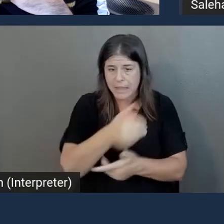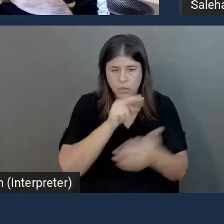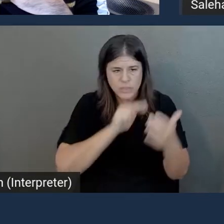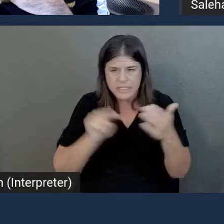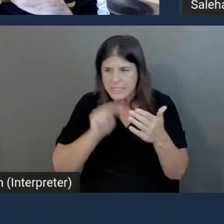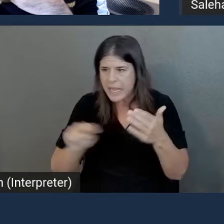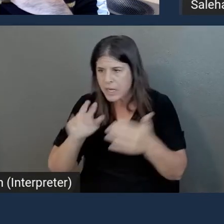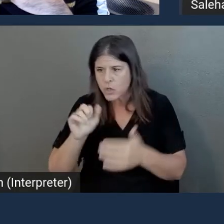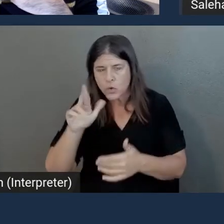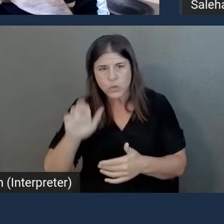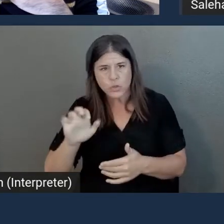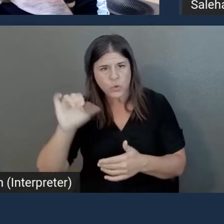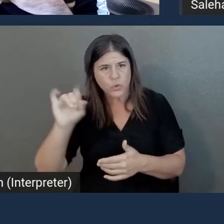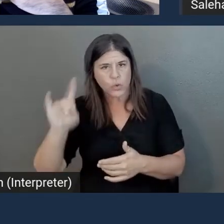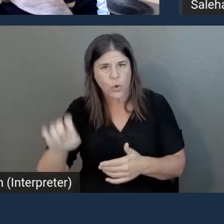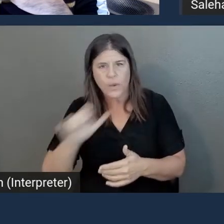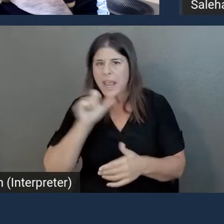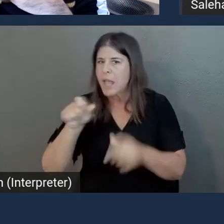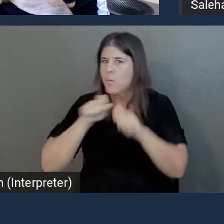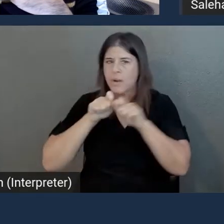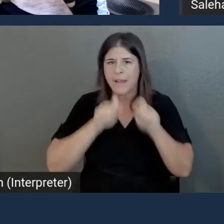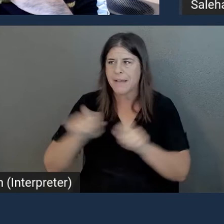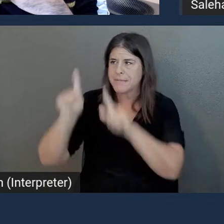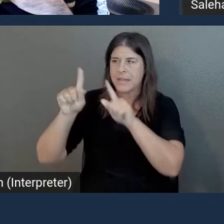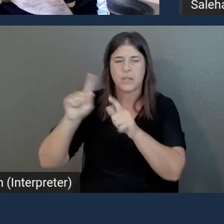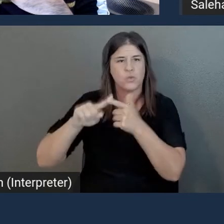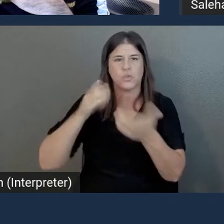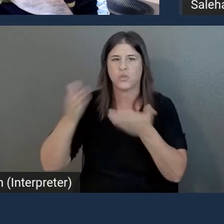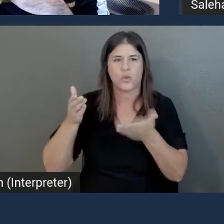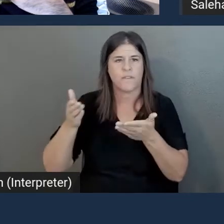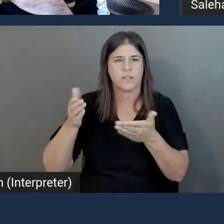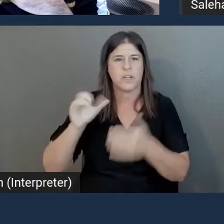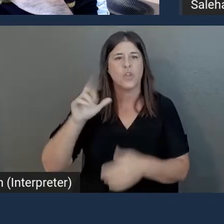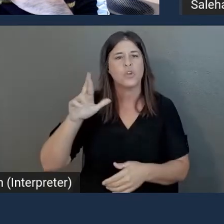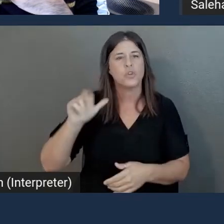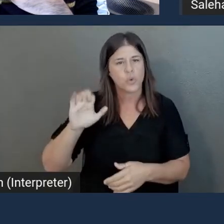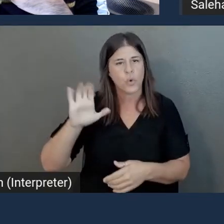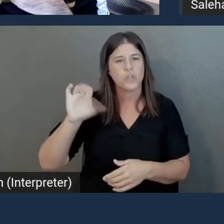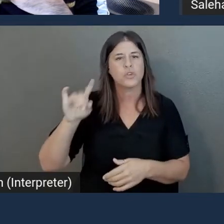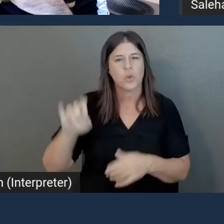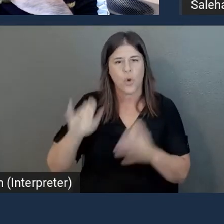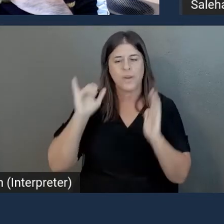it will not send the source code up on the server. The source code remains that scanning within the premises